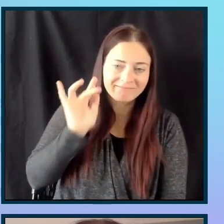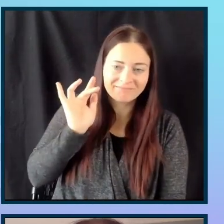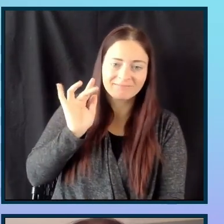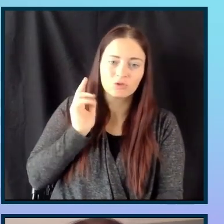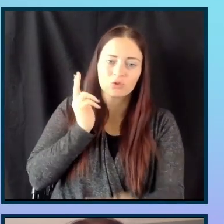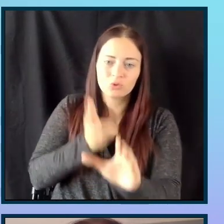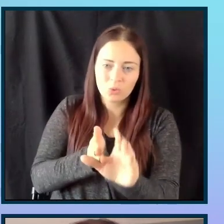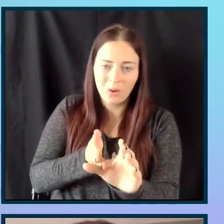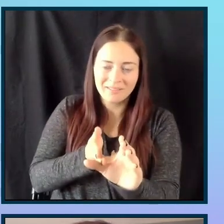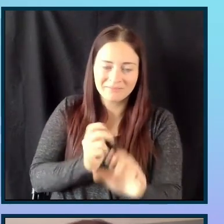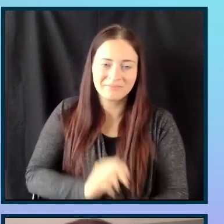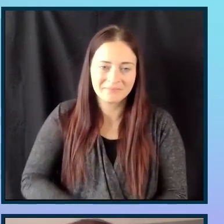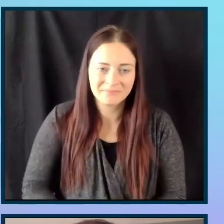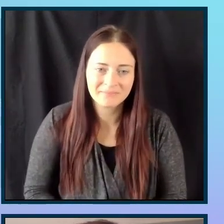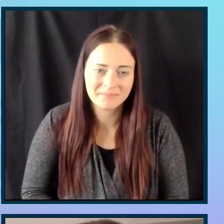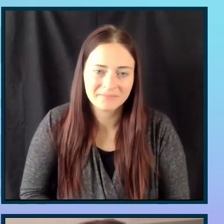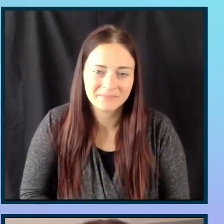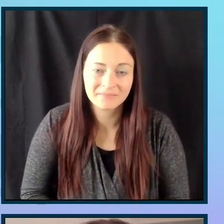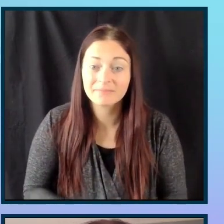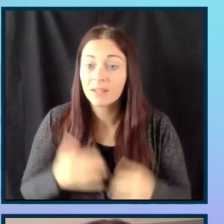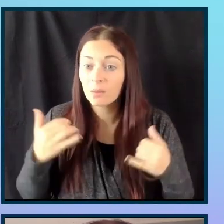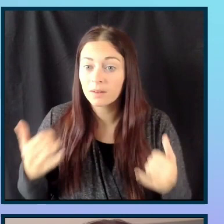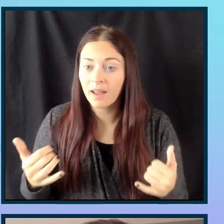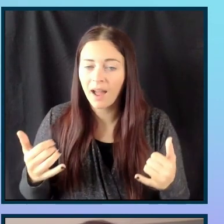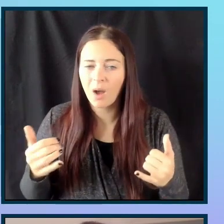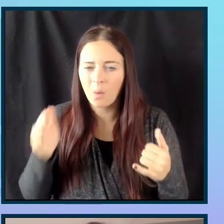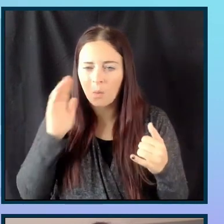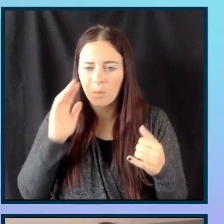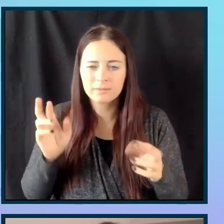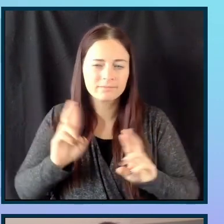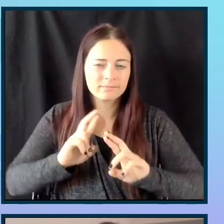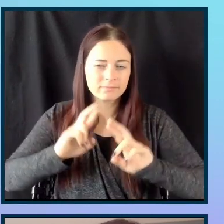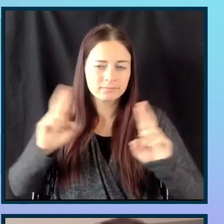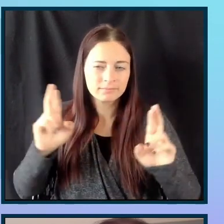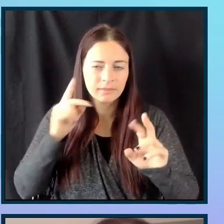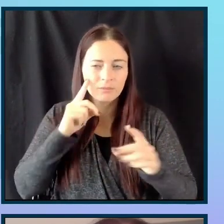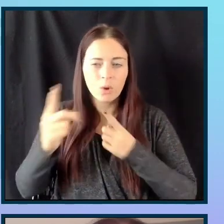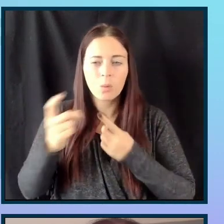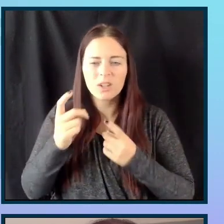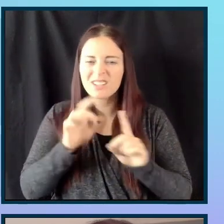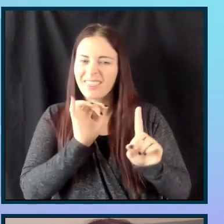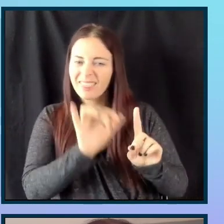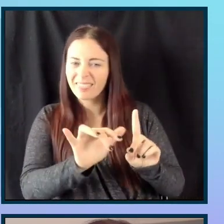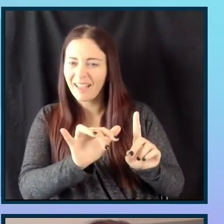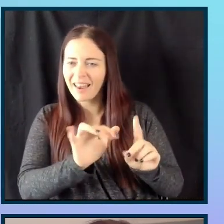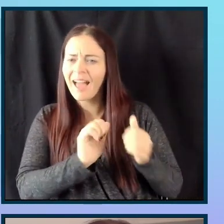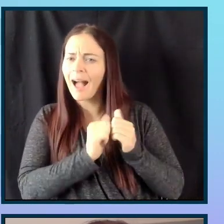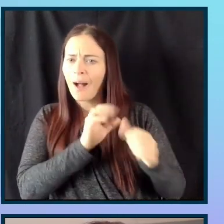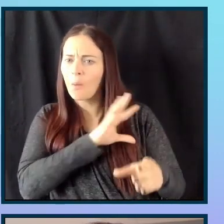And I'm gonna go to questions, but I'm gonna leave this slide up so that the URLs are on my screen a little longer.